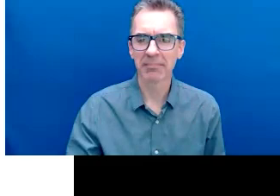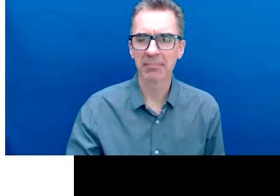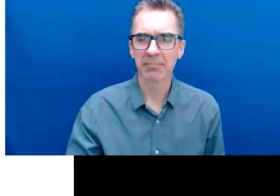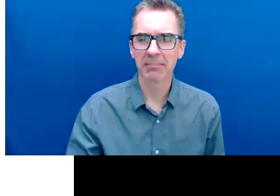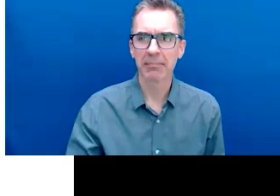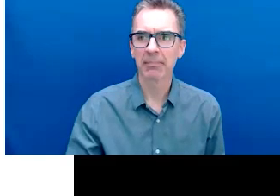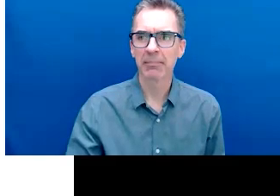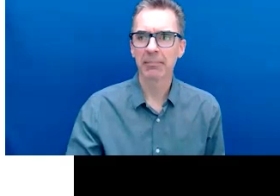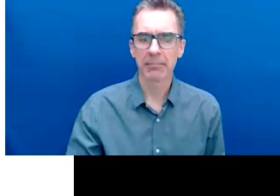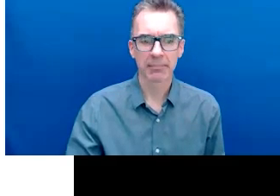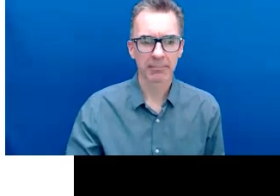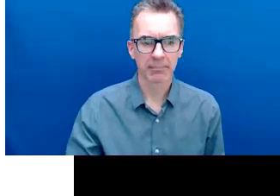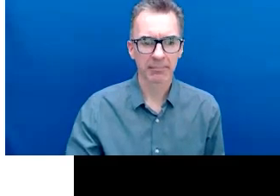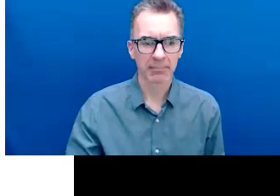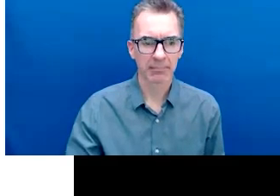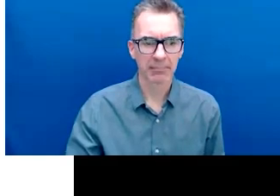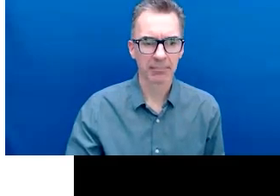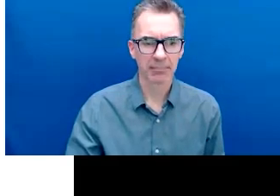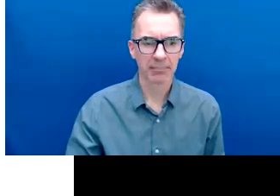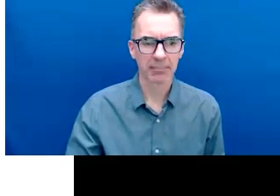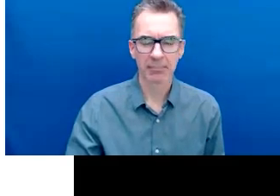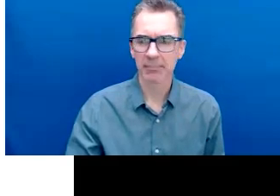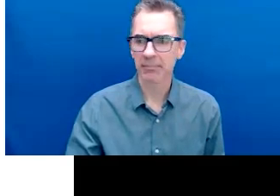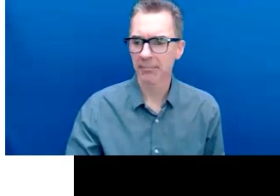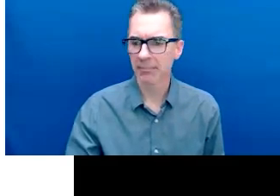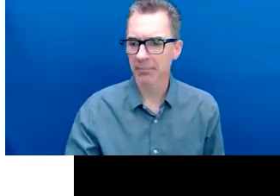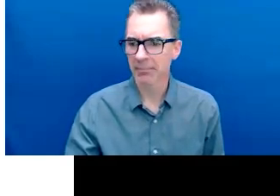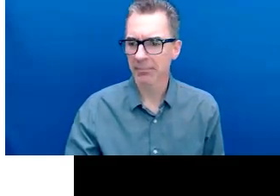with some chancellor's office state grants right now.